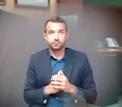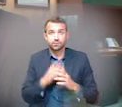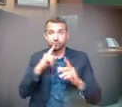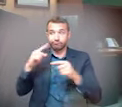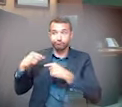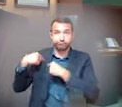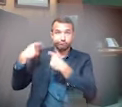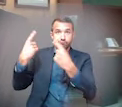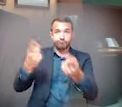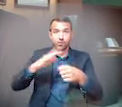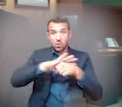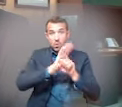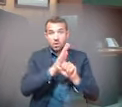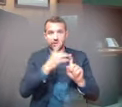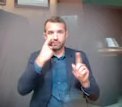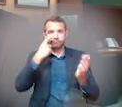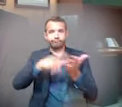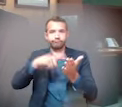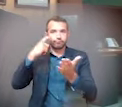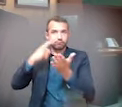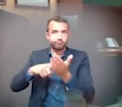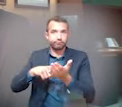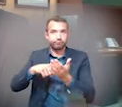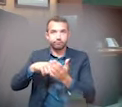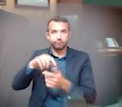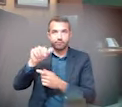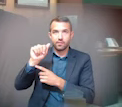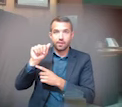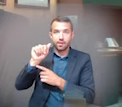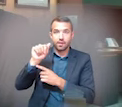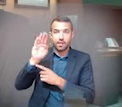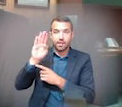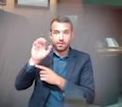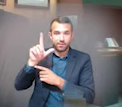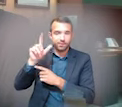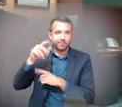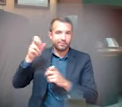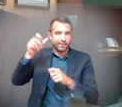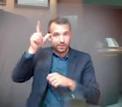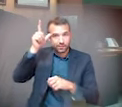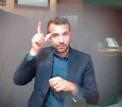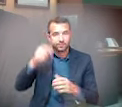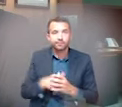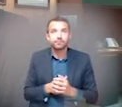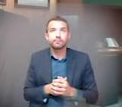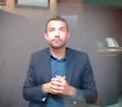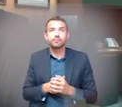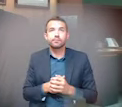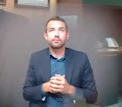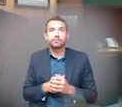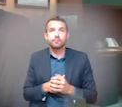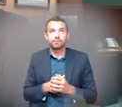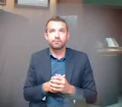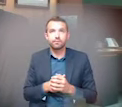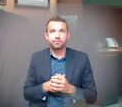Since this has all been going on, I've been using this Abraham Lincoln quote, it's something like, "If